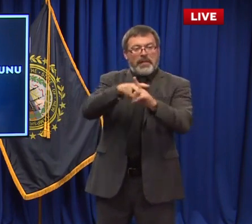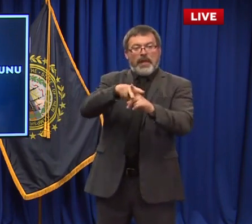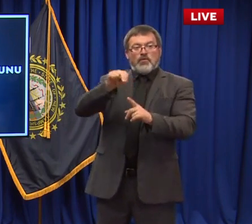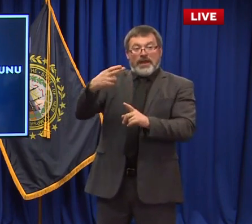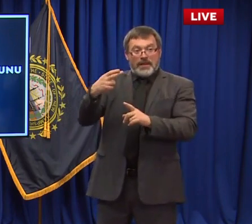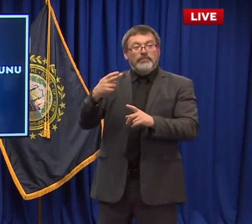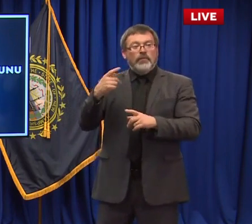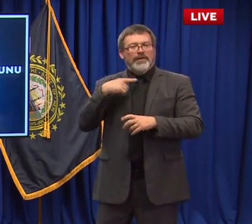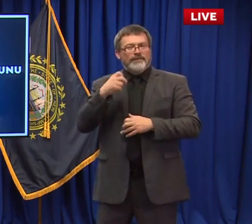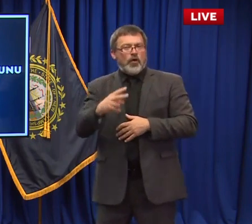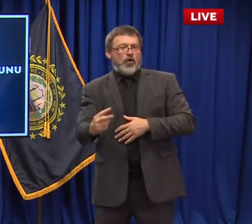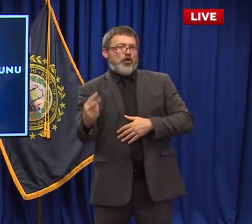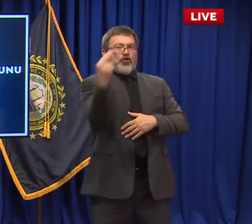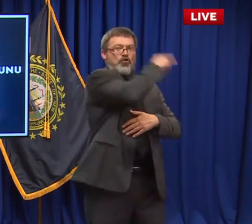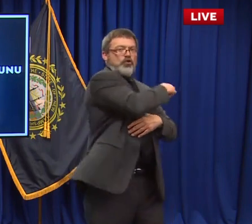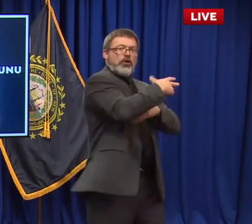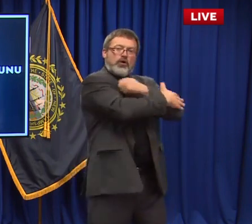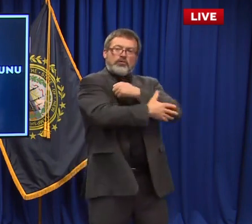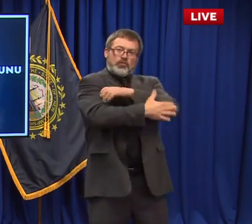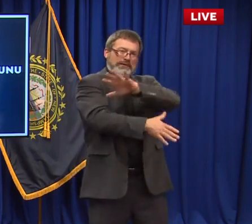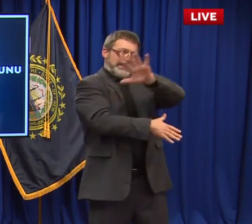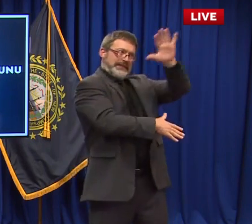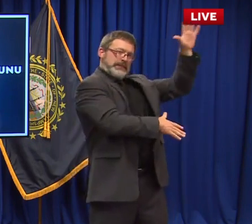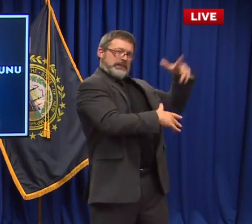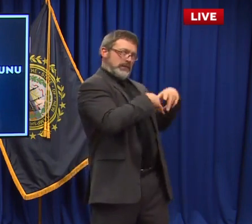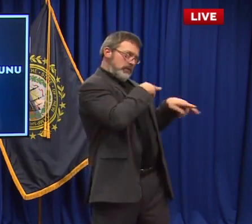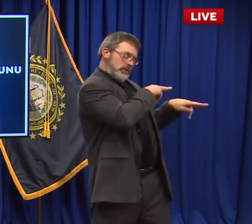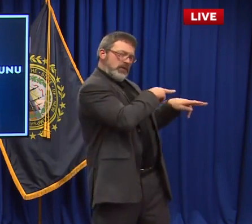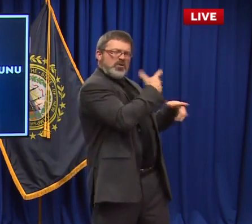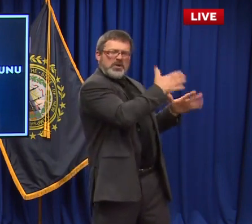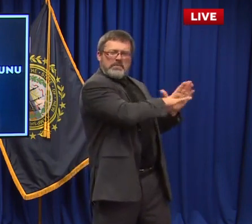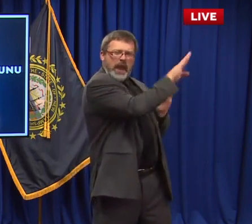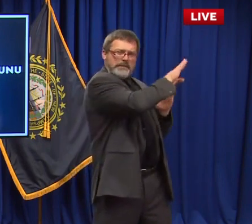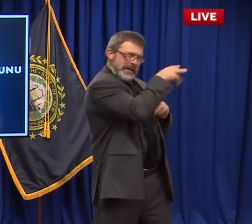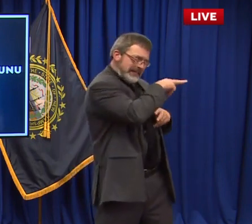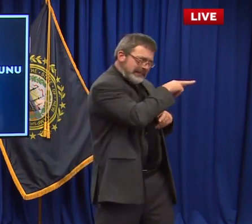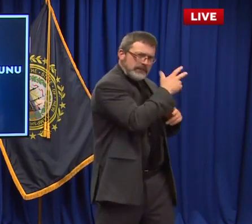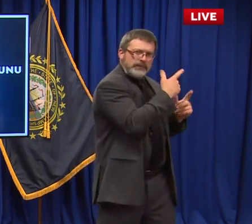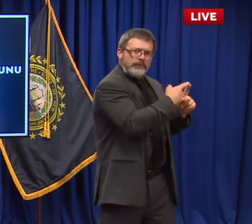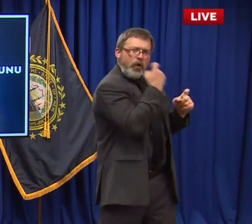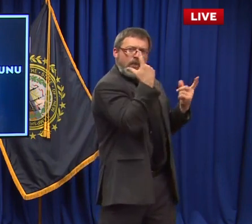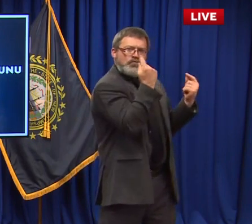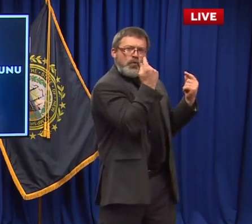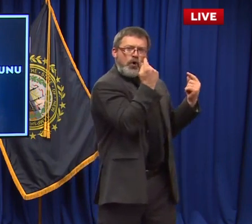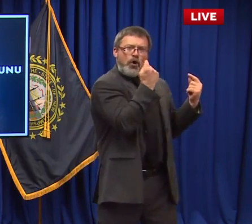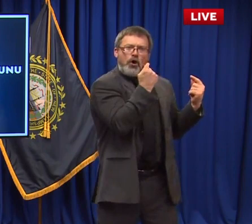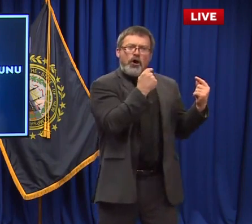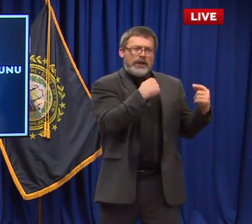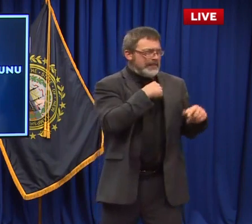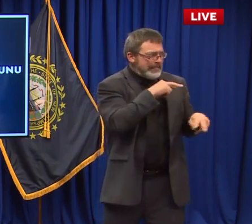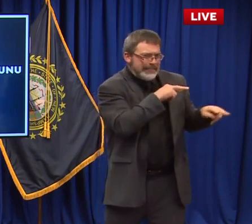KNOWING THE NUMBERS ARE INCREASING ACROSS THE COUNTRY, KNOWING WE COULD BE IN LINE FOR ANOTHER SPIKE. I DON’T WANT TO HAVE TO GO BACKWARDS.